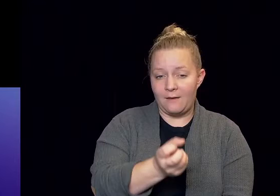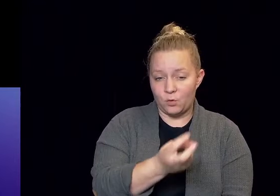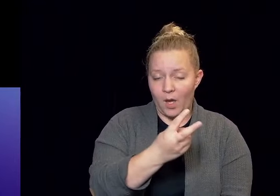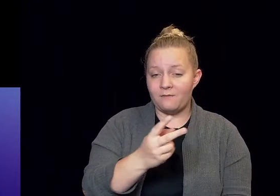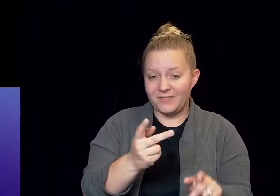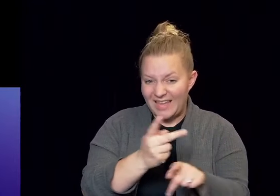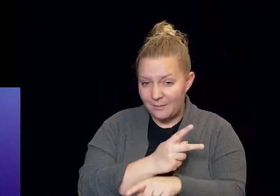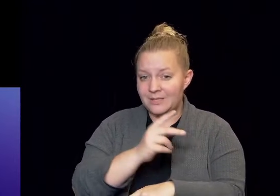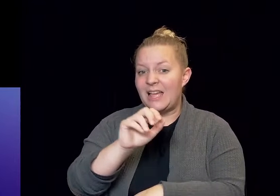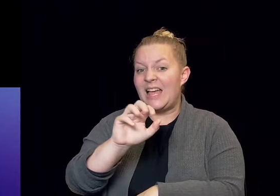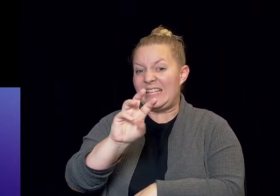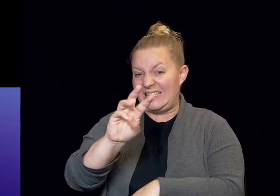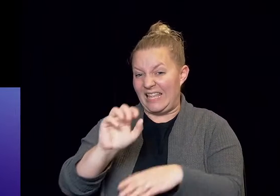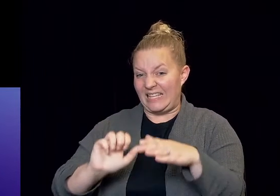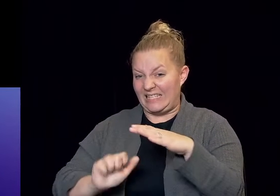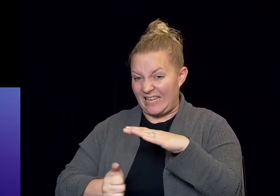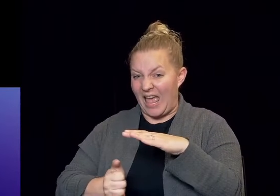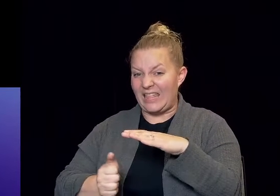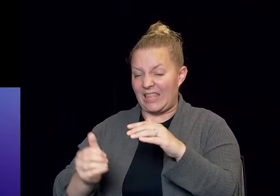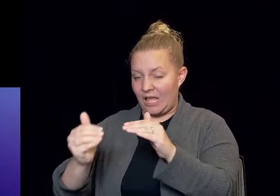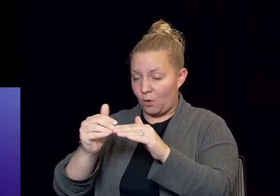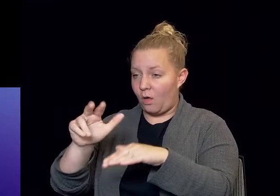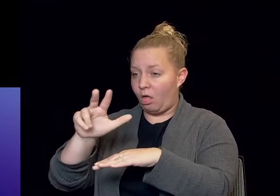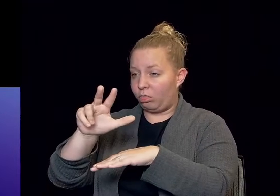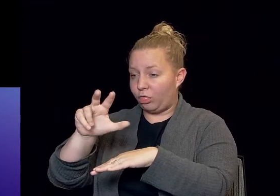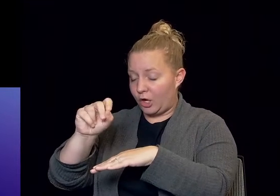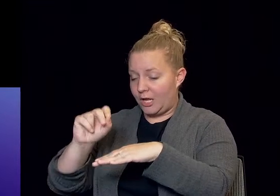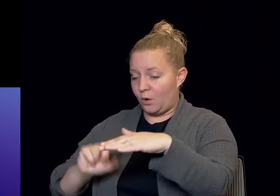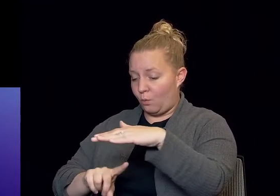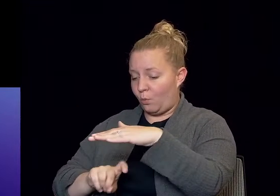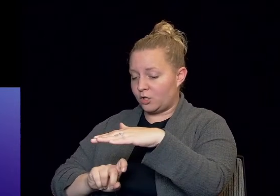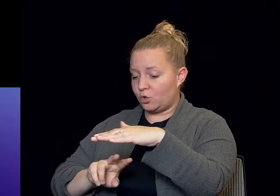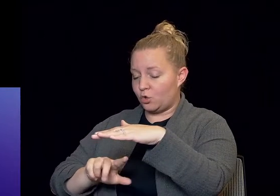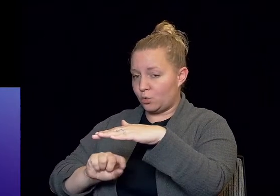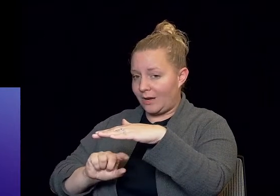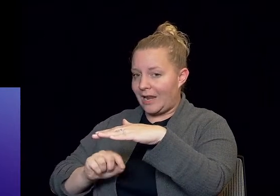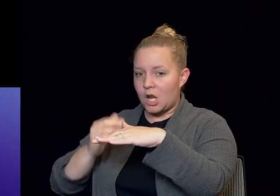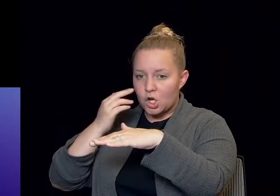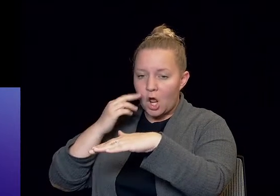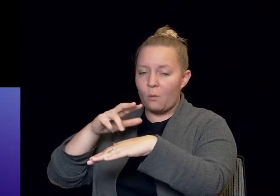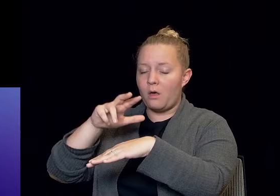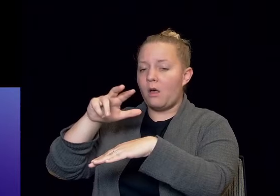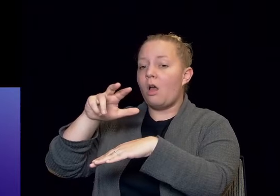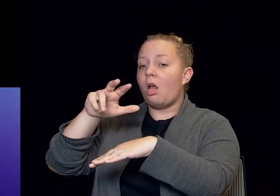multiply straight across, I got 30/120. And then, I knew that 30 went into both 30 and 120.